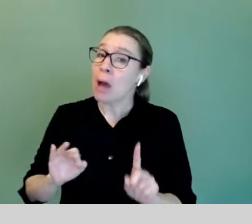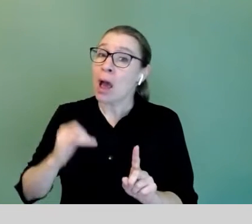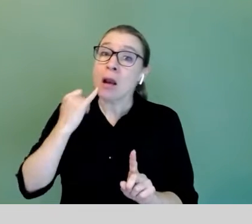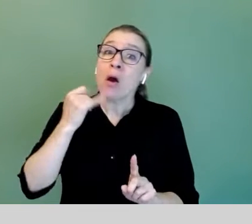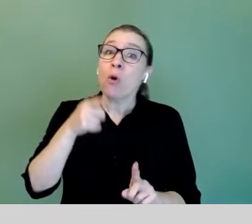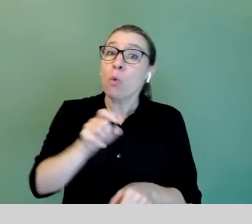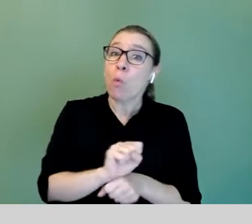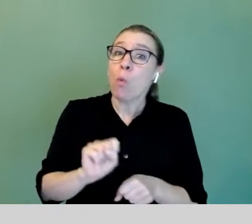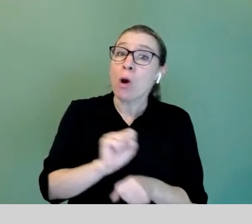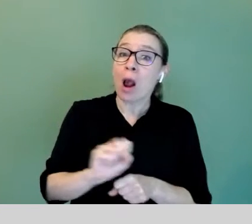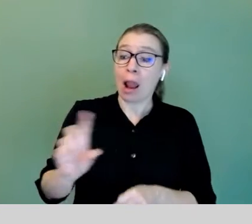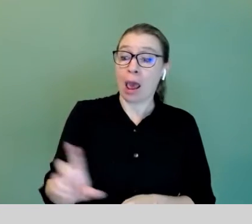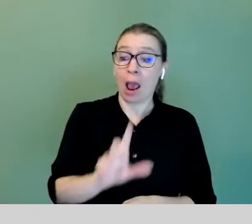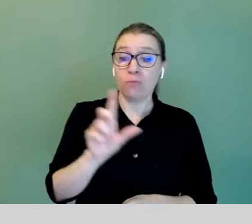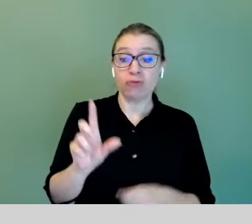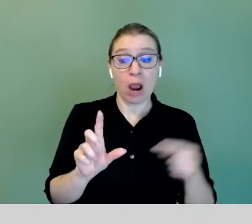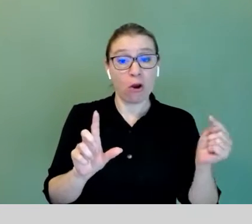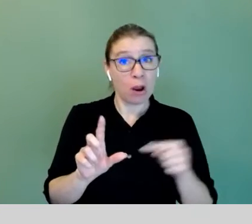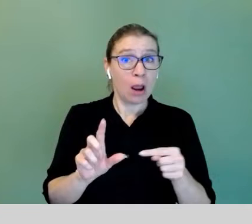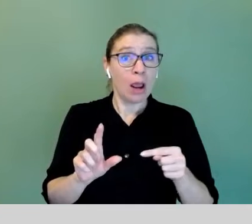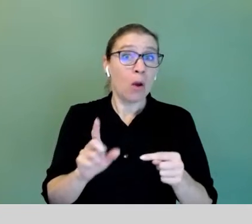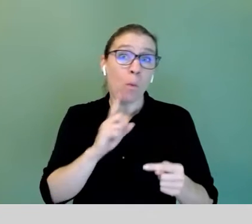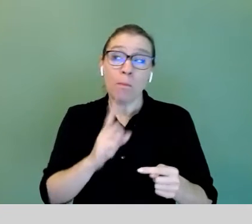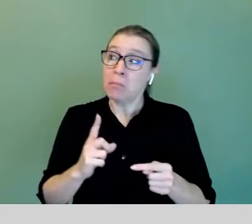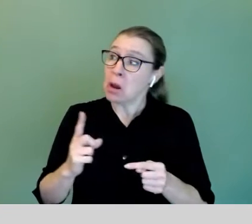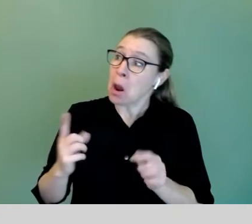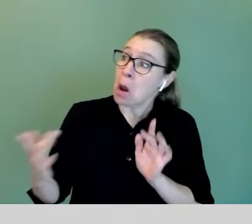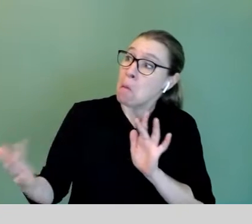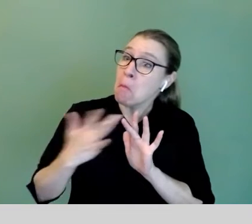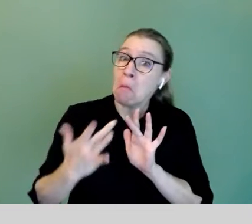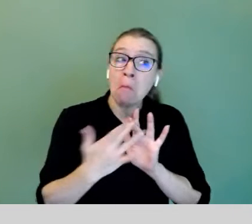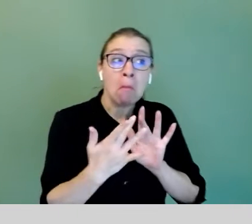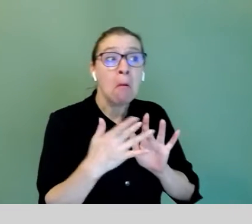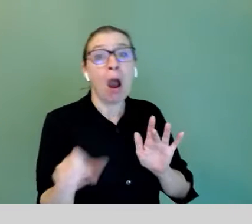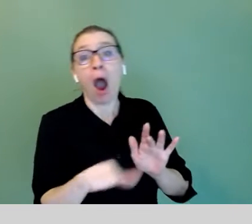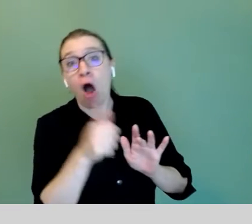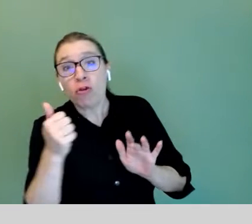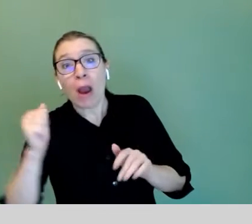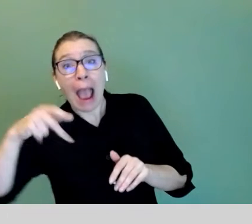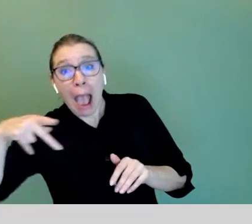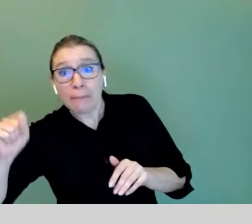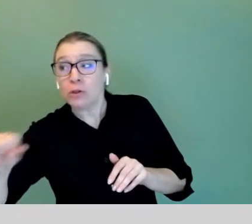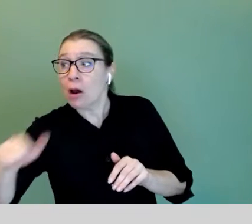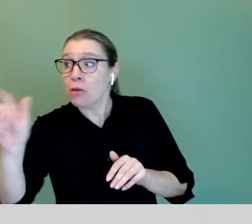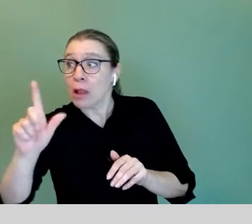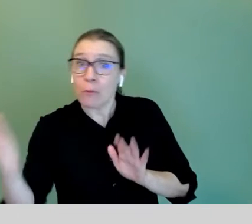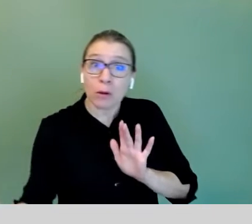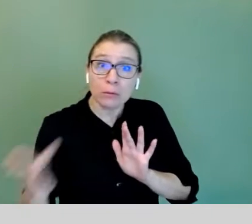but if you work on a library that should be used by other applications or other libraries,